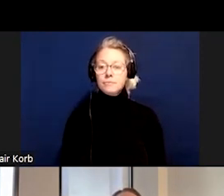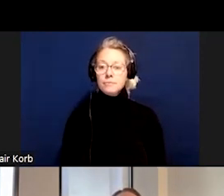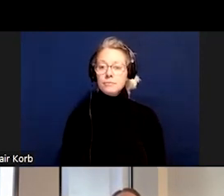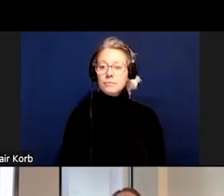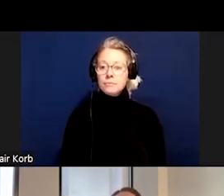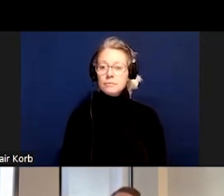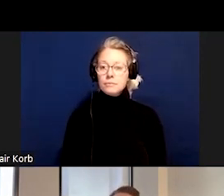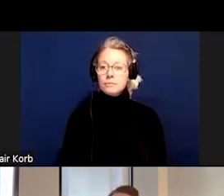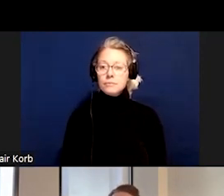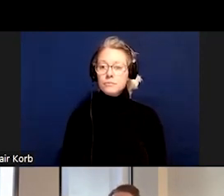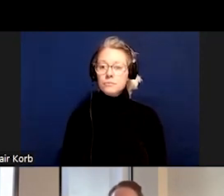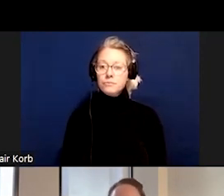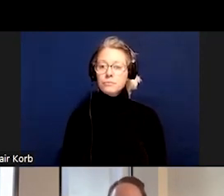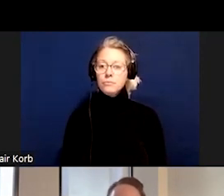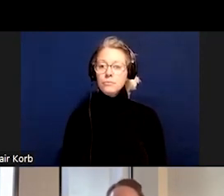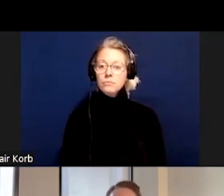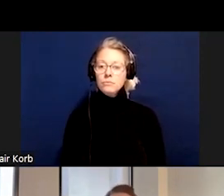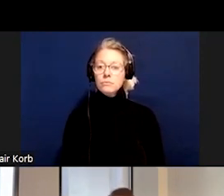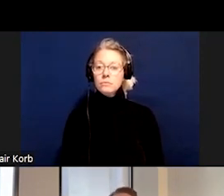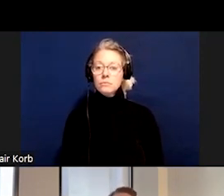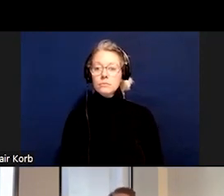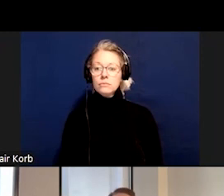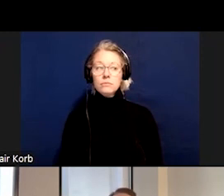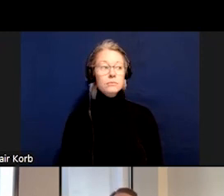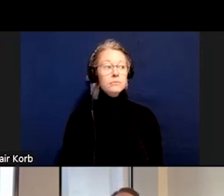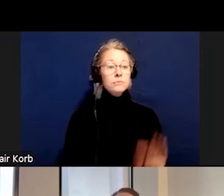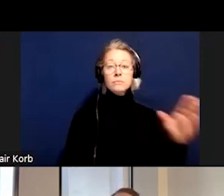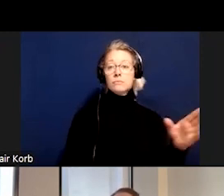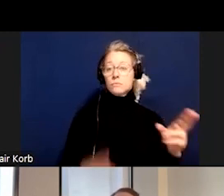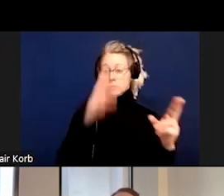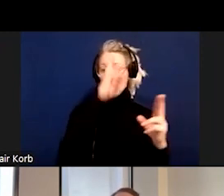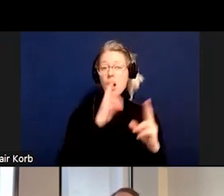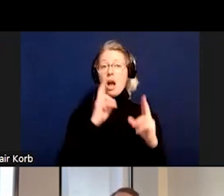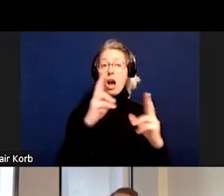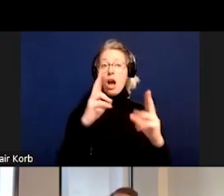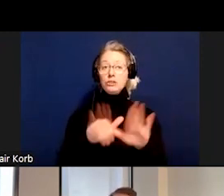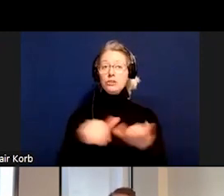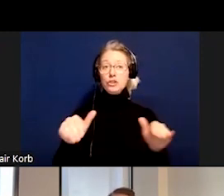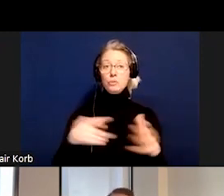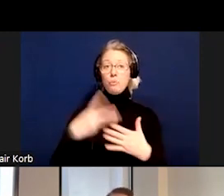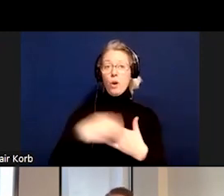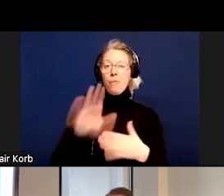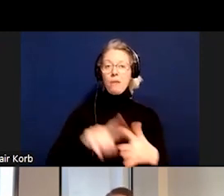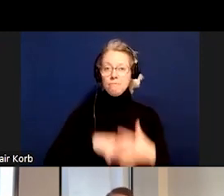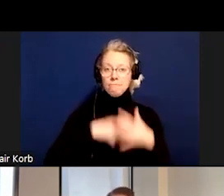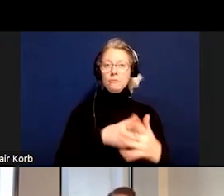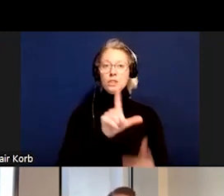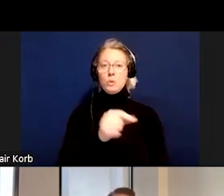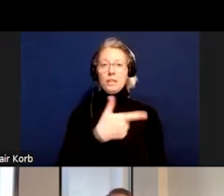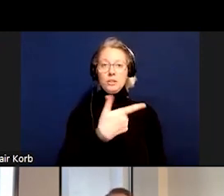The Honouring the Children Program was introduced in 2021 in response to the 215 children recovered